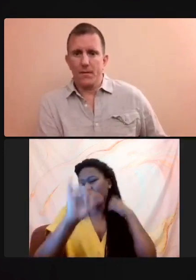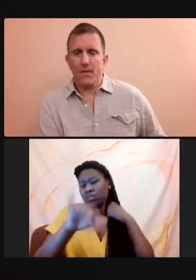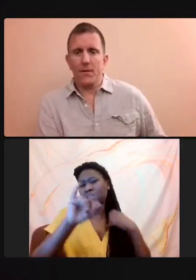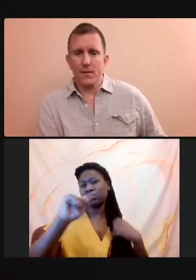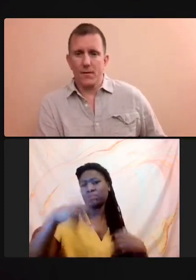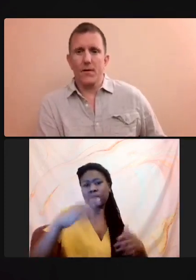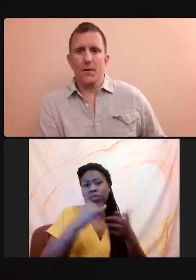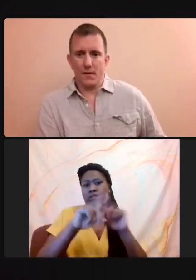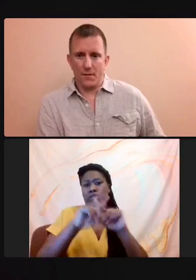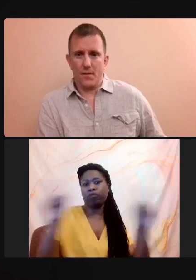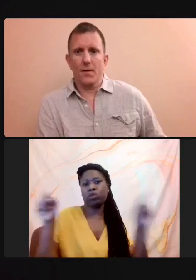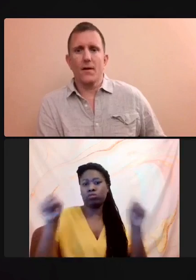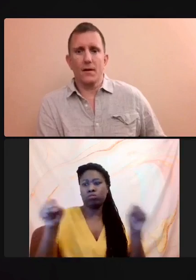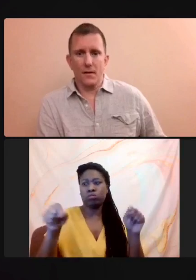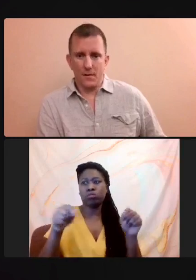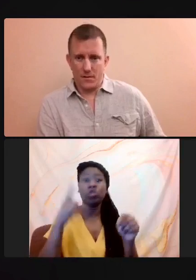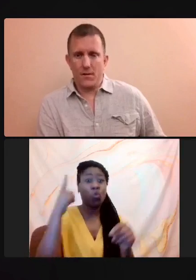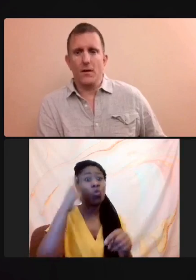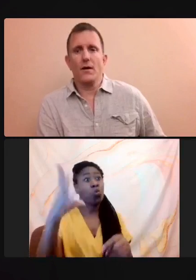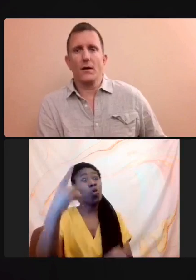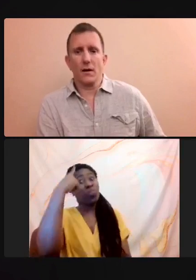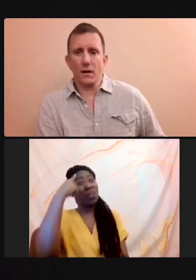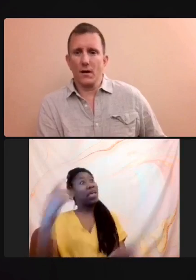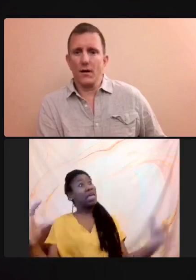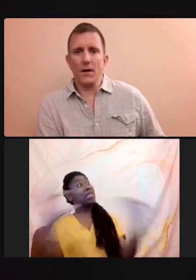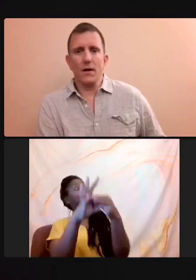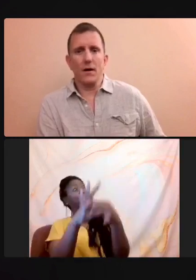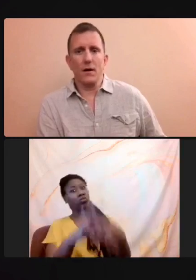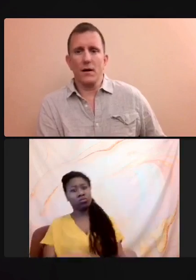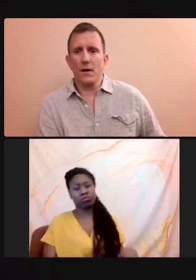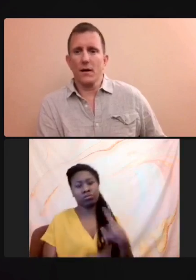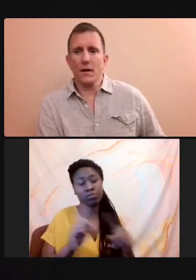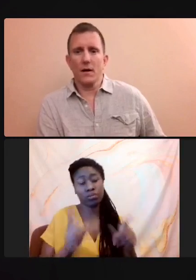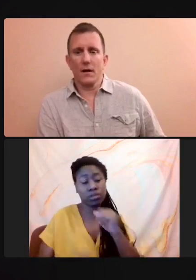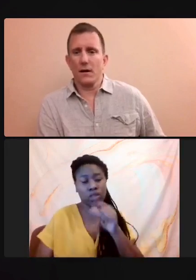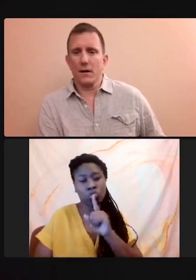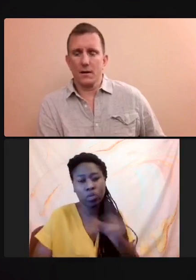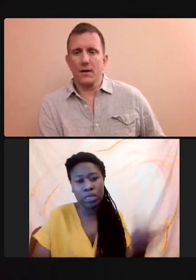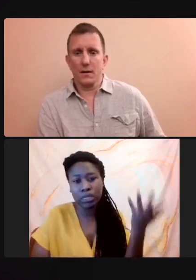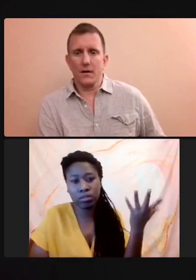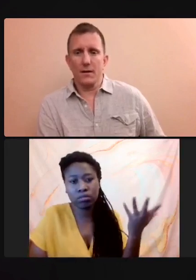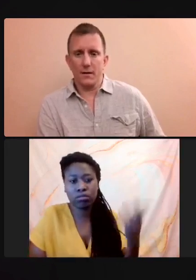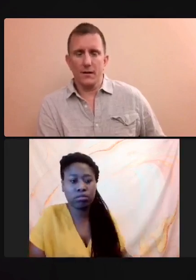collegiate level, right. So like Spanish, French, right, the electives, that's what it is.